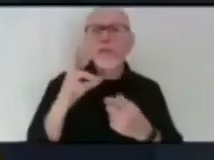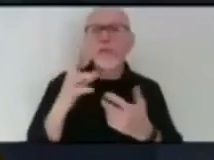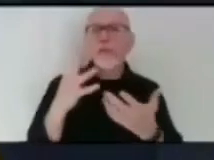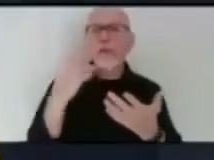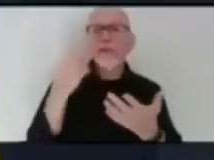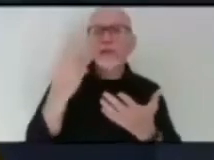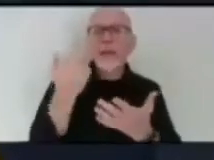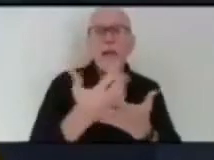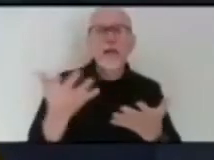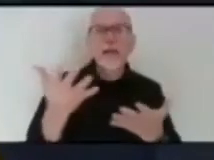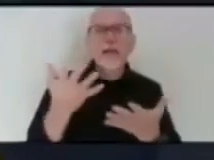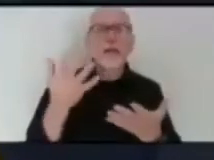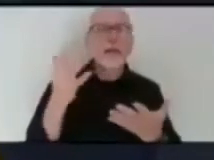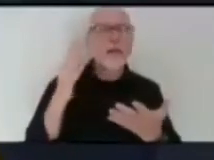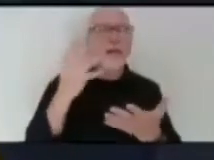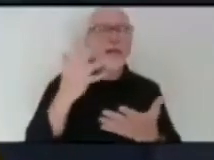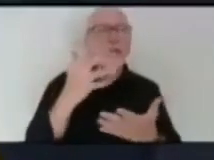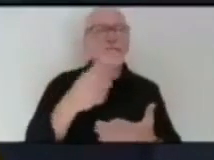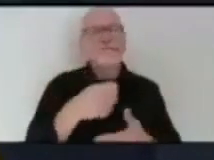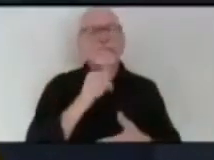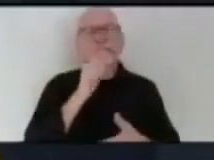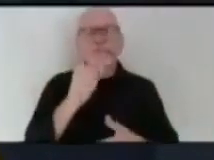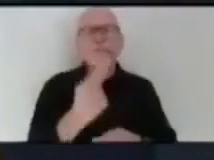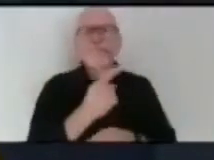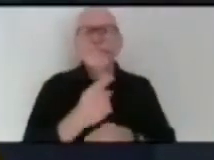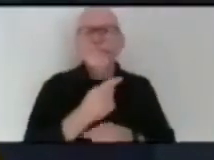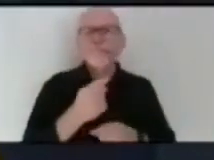infection control or otherwise, that's concerning that they will bring that up